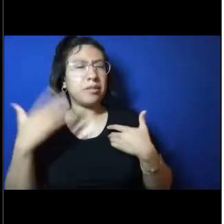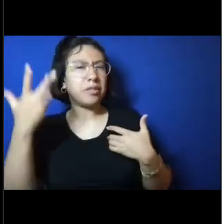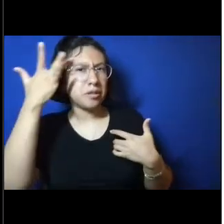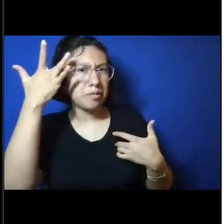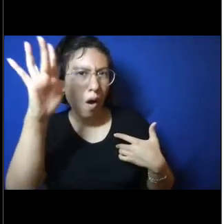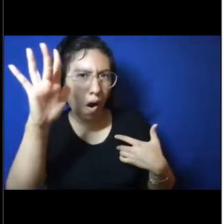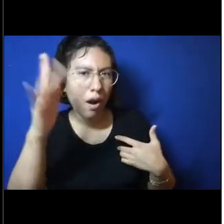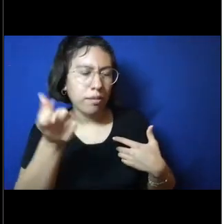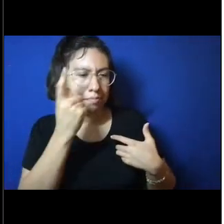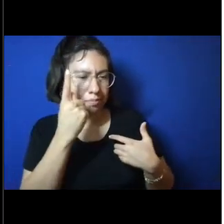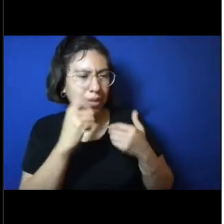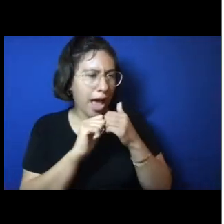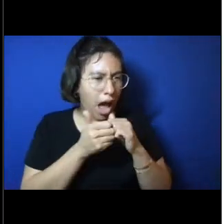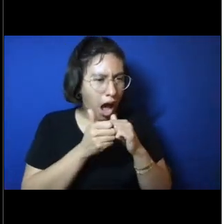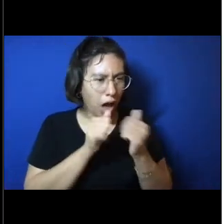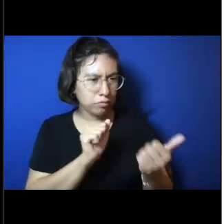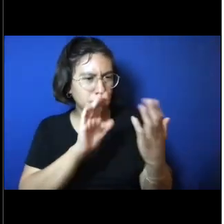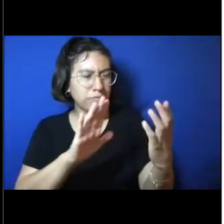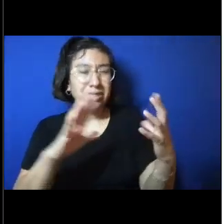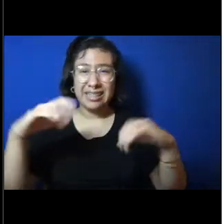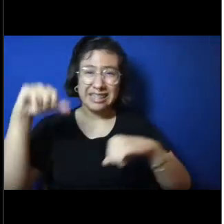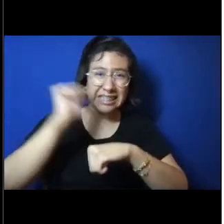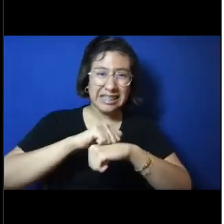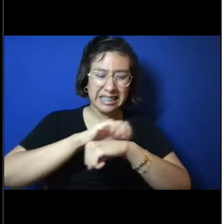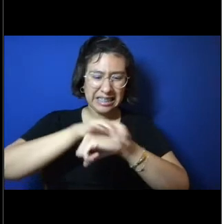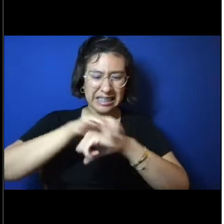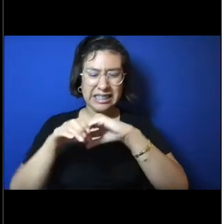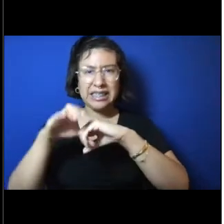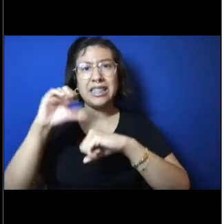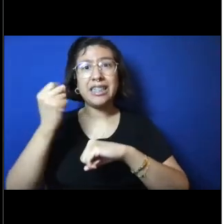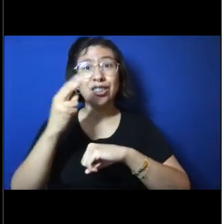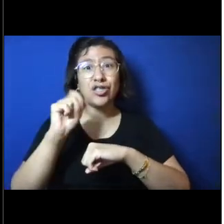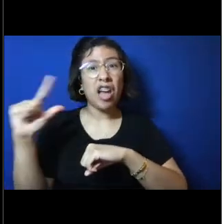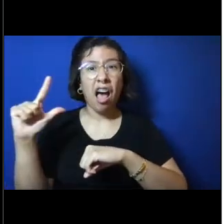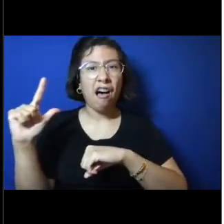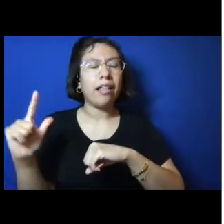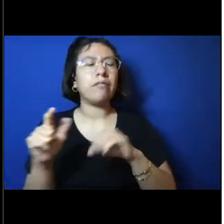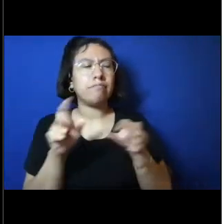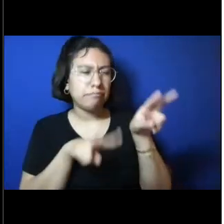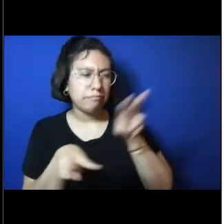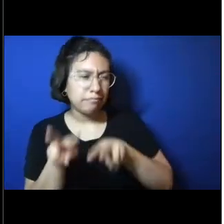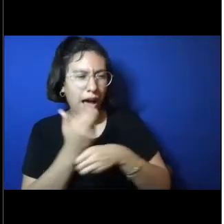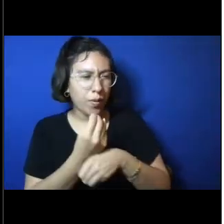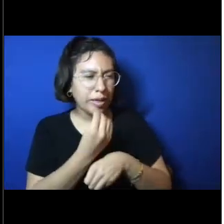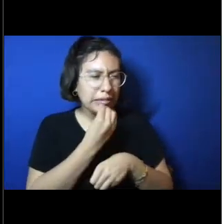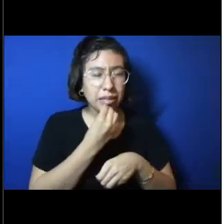of how to deal with the big shell on an animal. Whereas a fish try and bite whatever it can get.